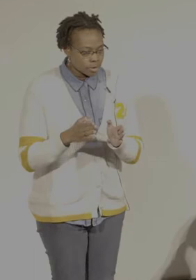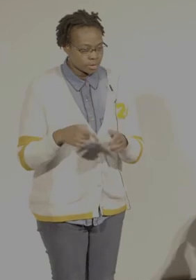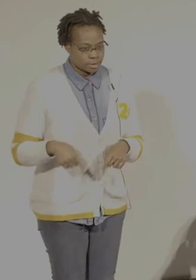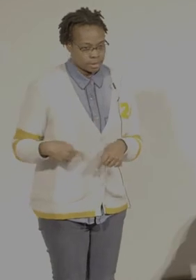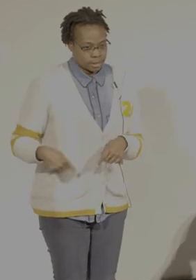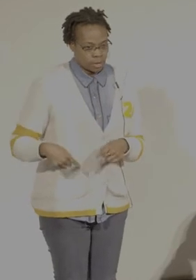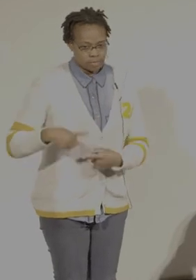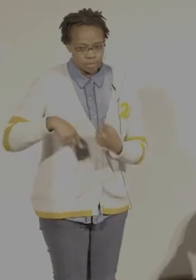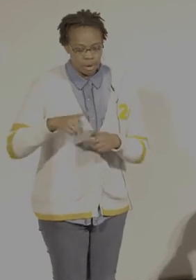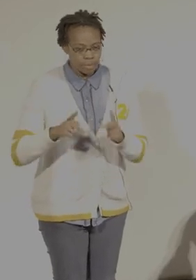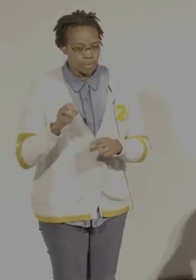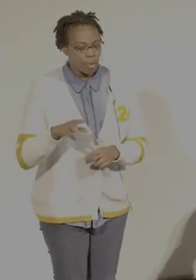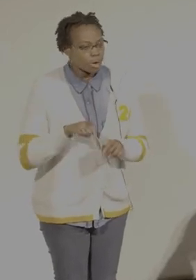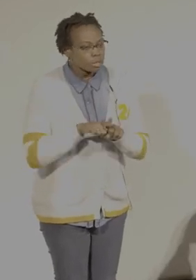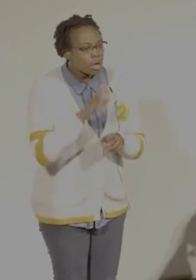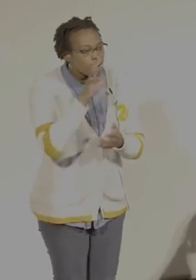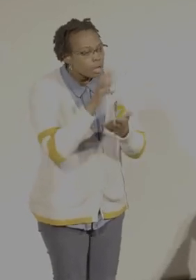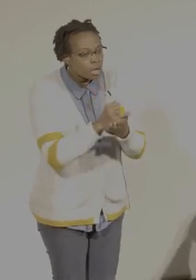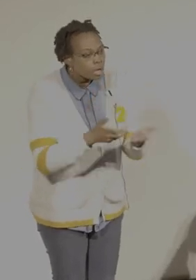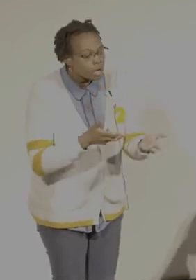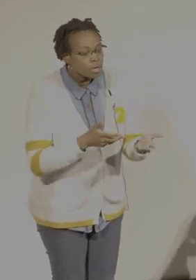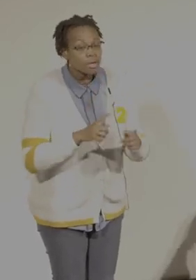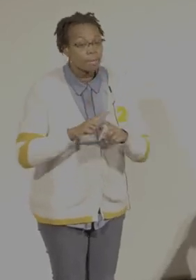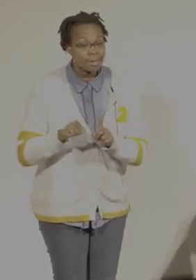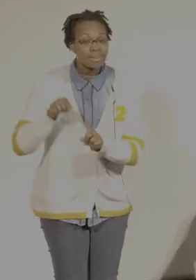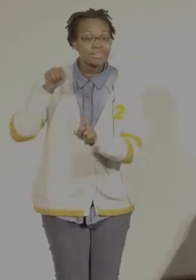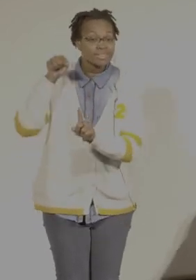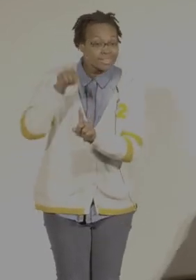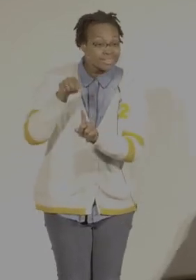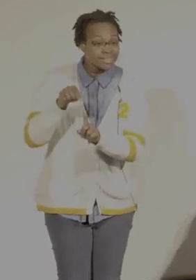around people or starstruck or anything like this. But Alexei had a presence.